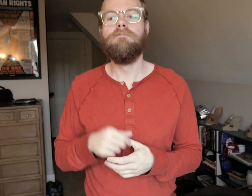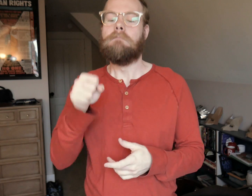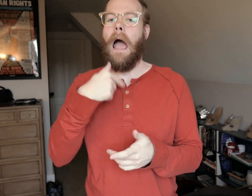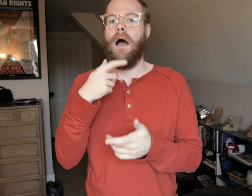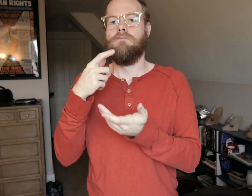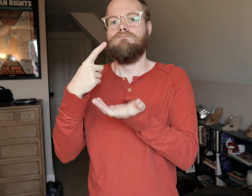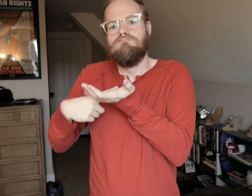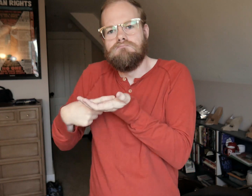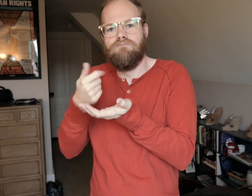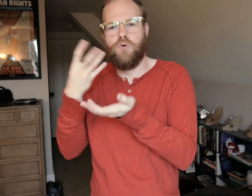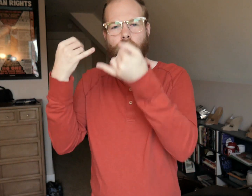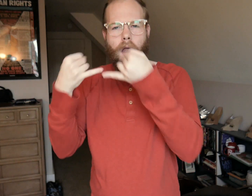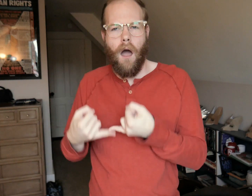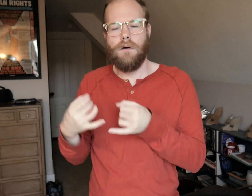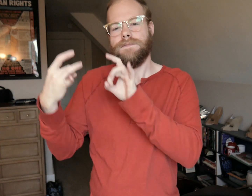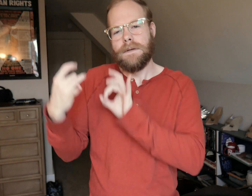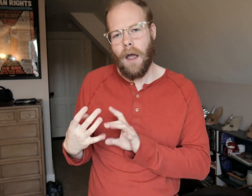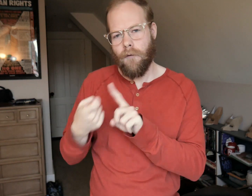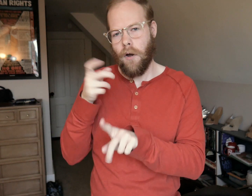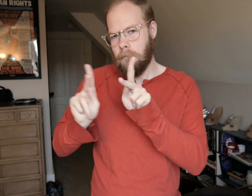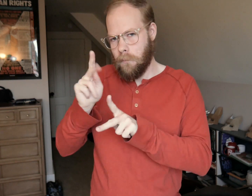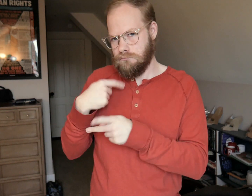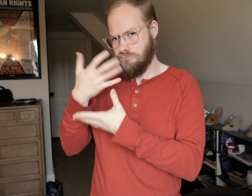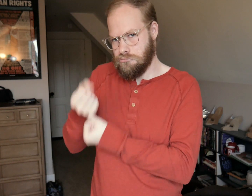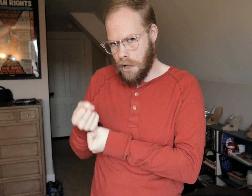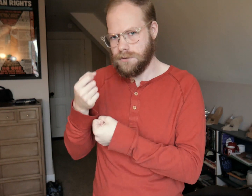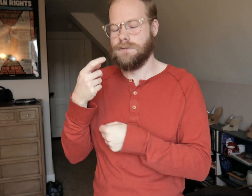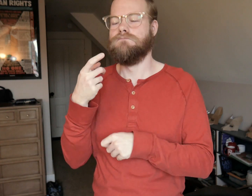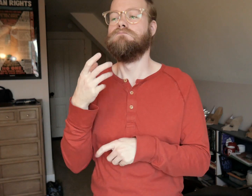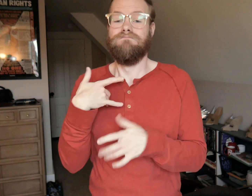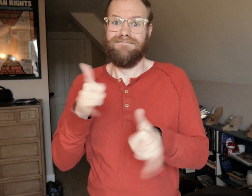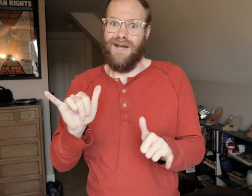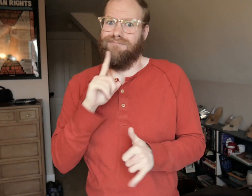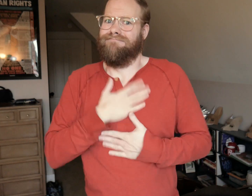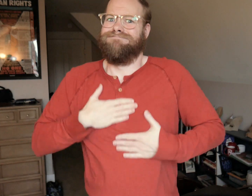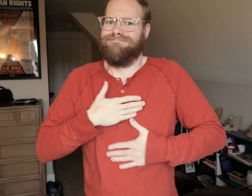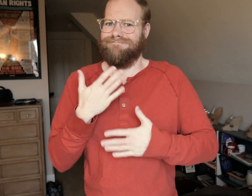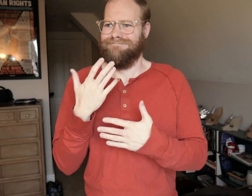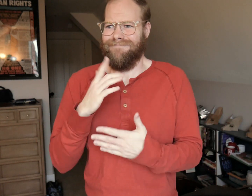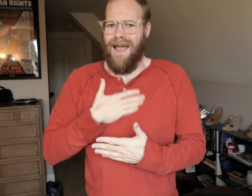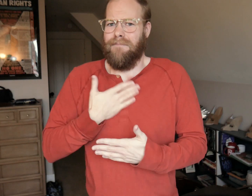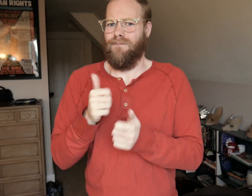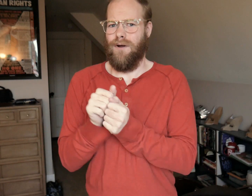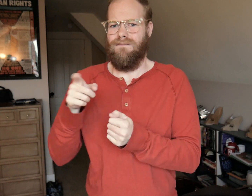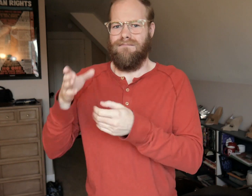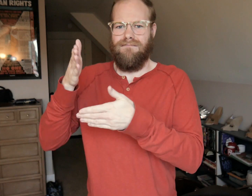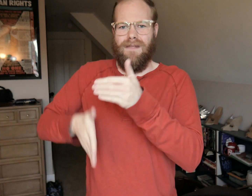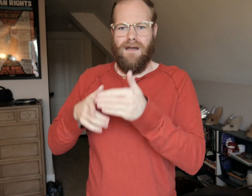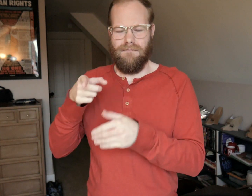I did discuss a couple of lines and got feedback from people I trust. I’m still pretty pleased with the end result!